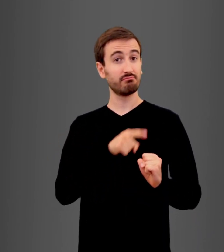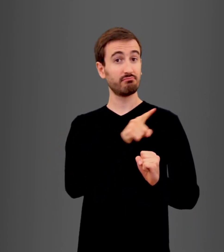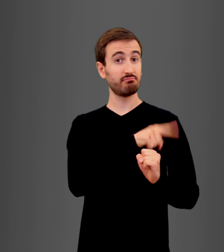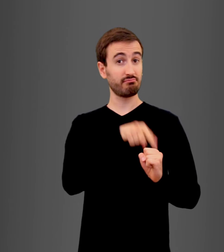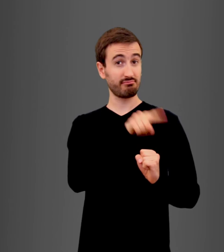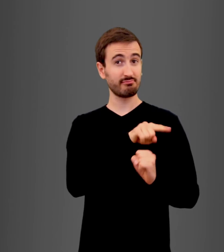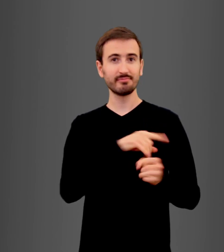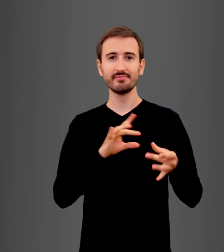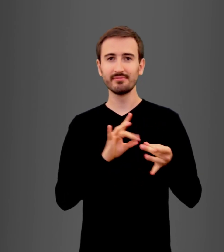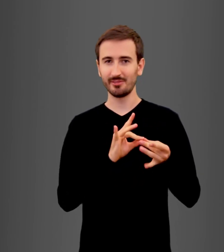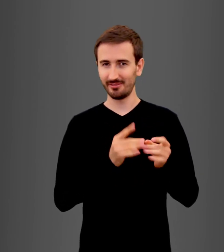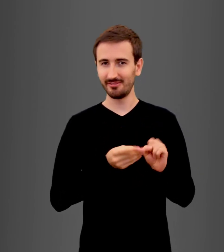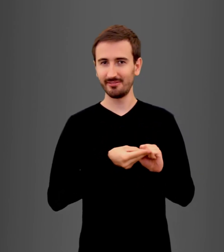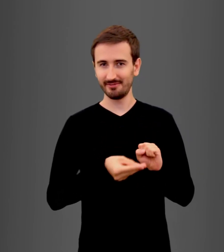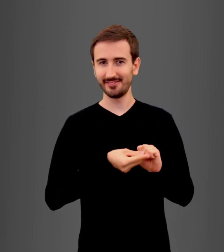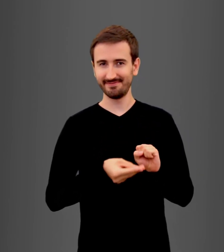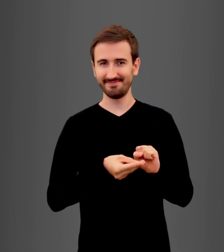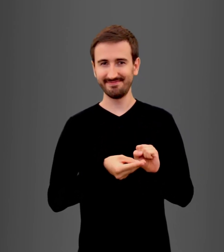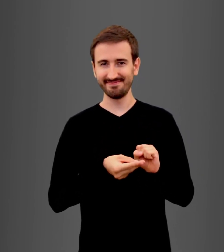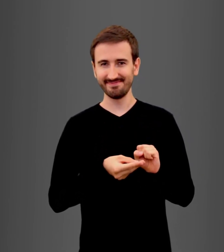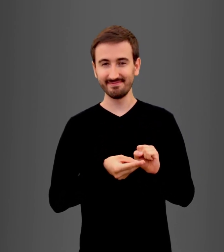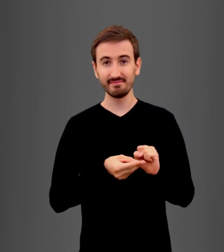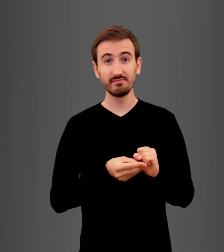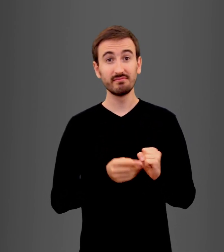The nitrogen and carbon atoms bond covalently.